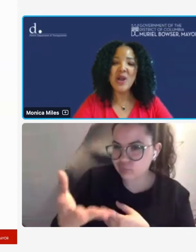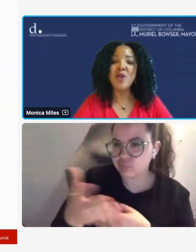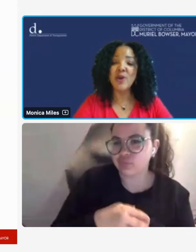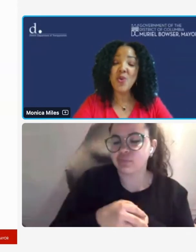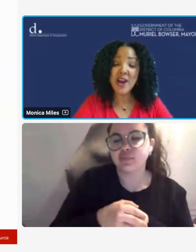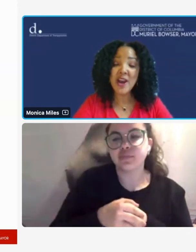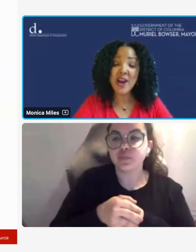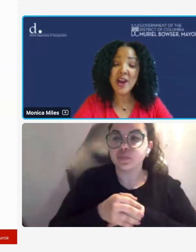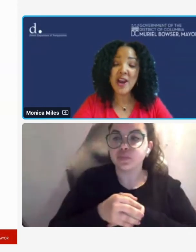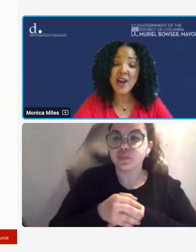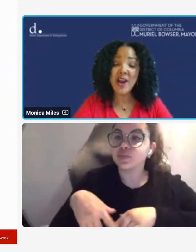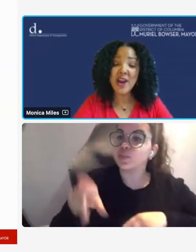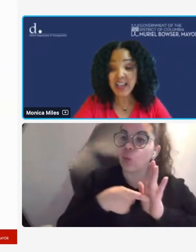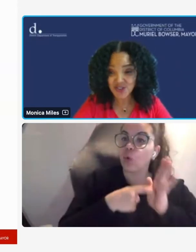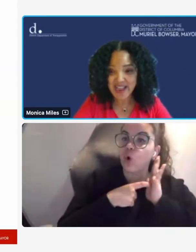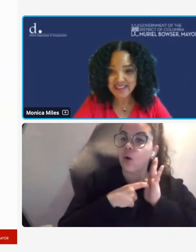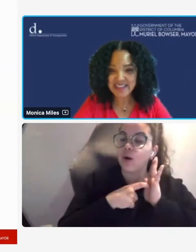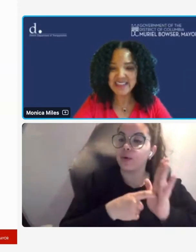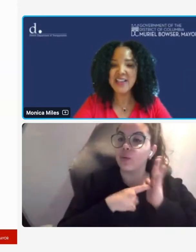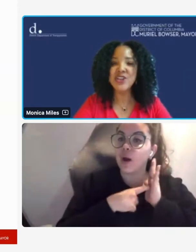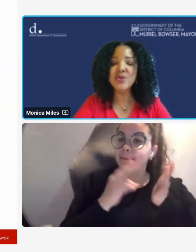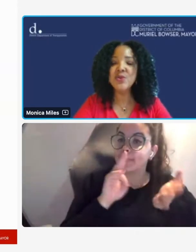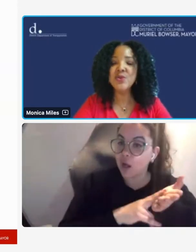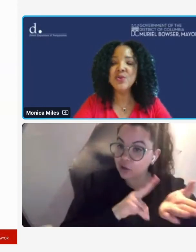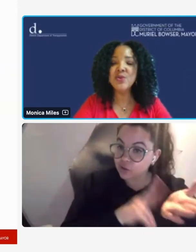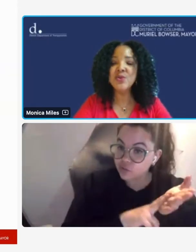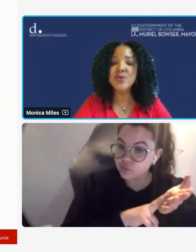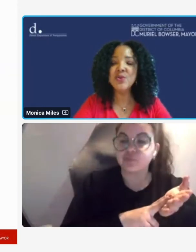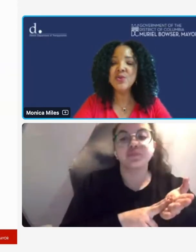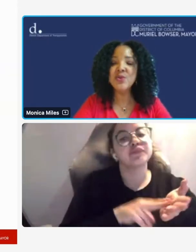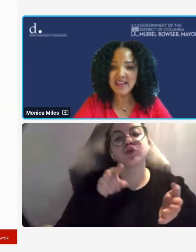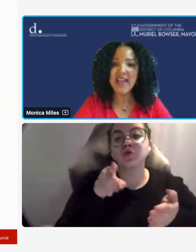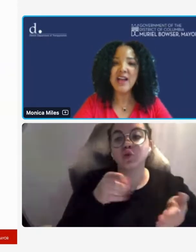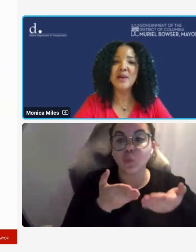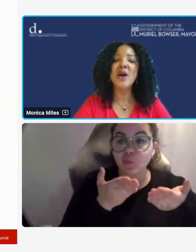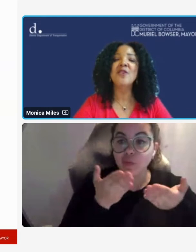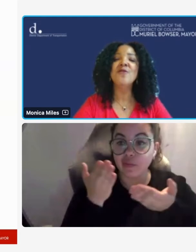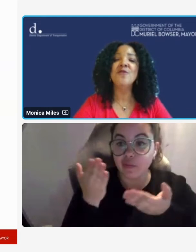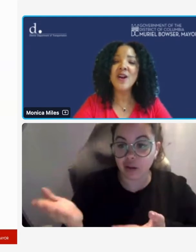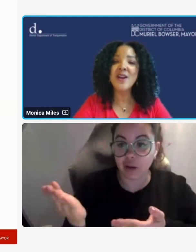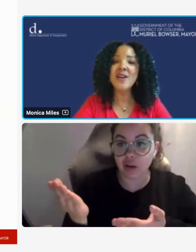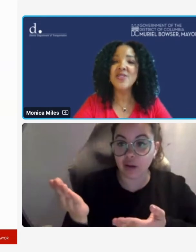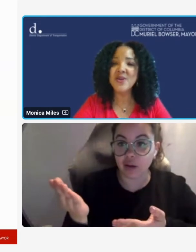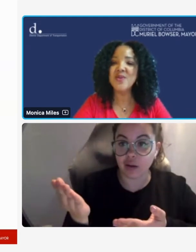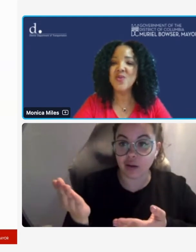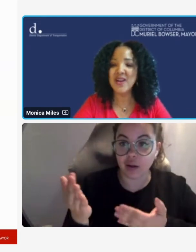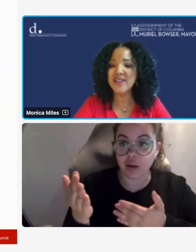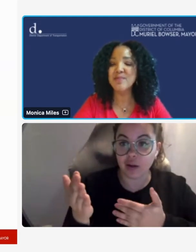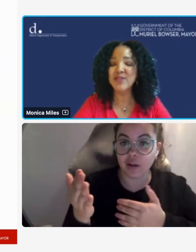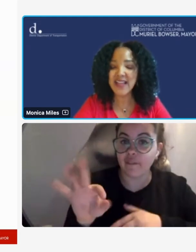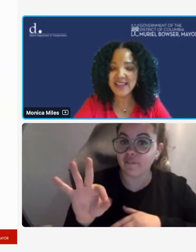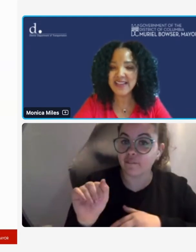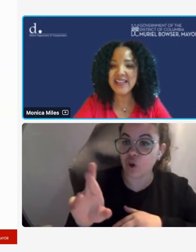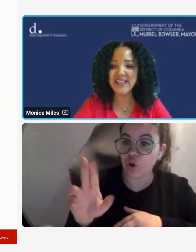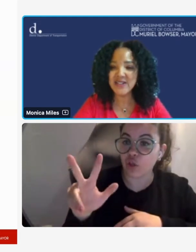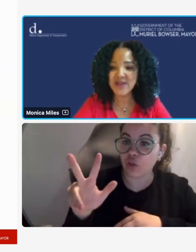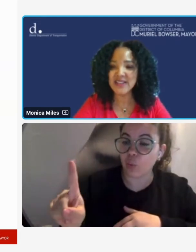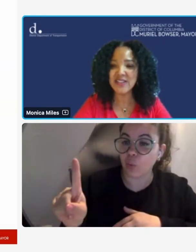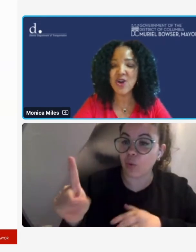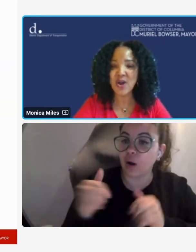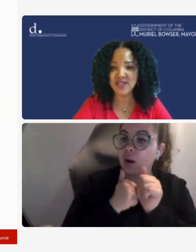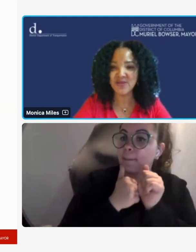a requirement of the contract is that you provided um a far 31 compliant indirect cost